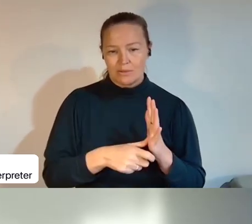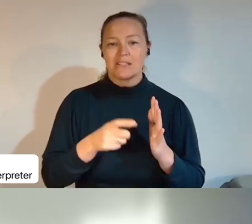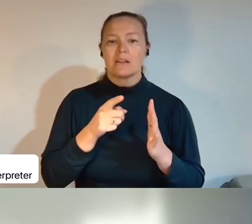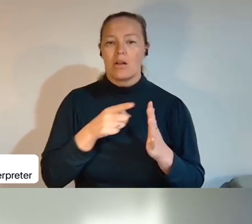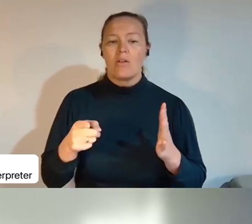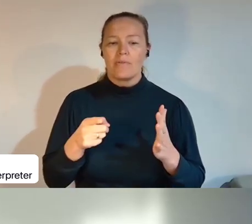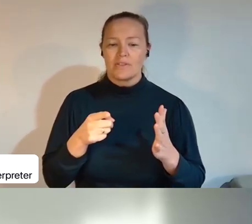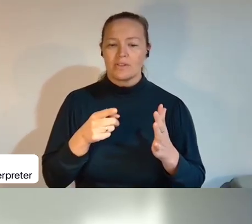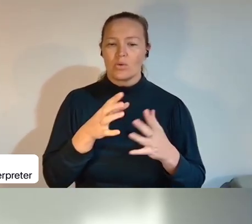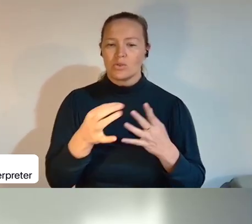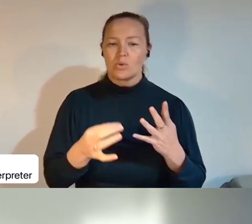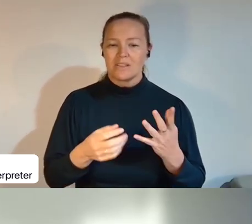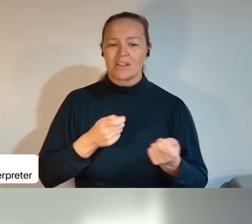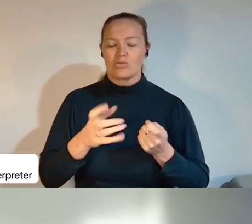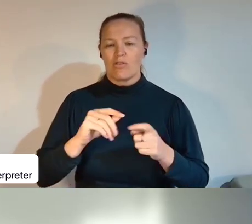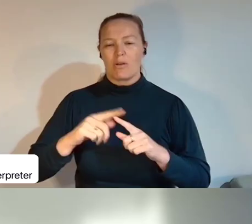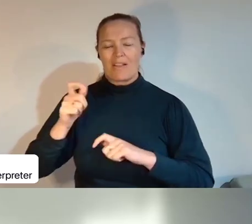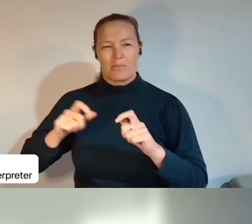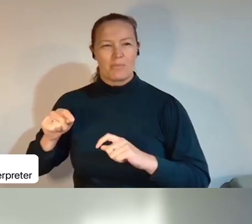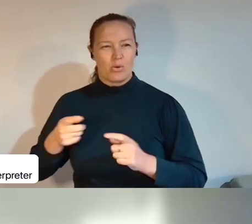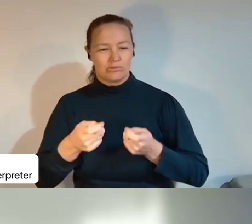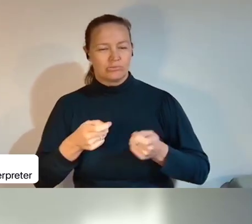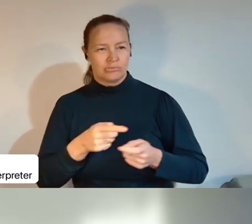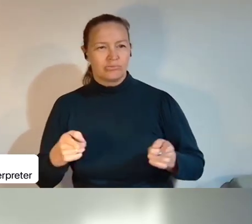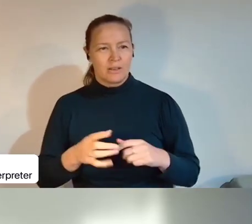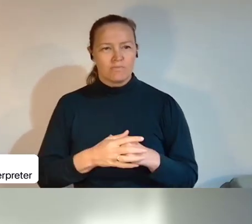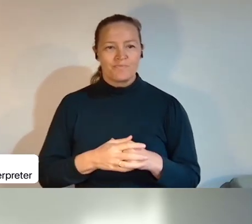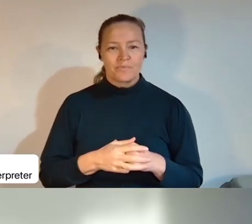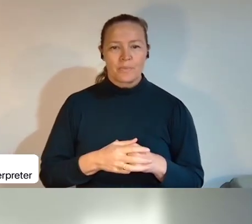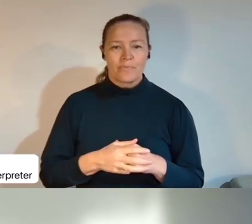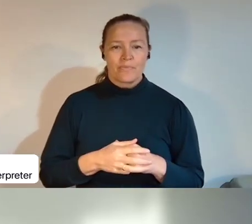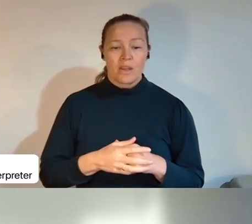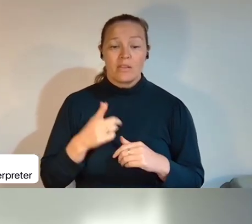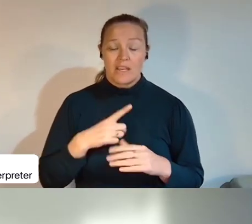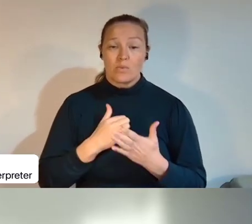by others. So this is why supported decision making is so important. And I think everyone